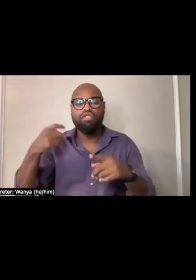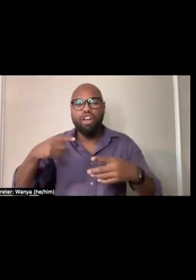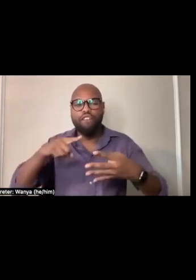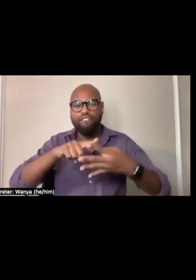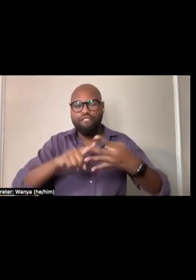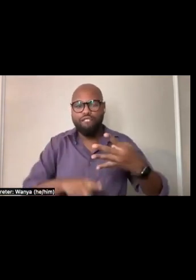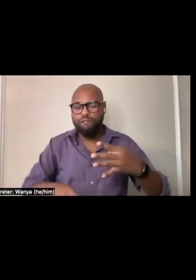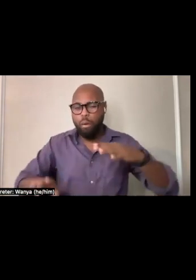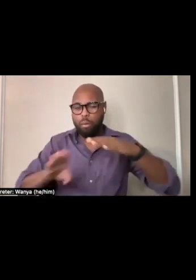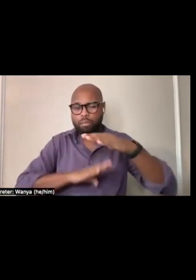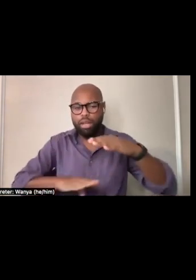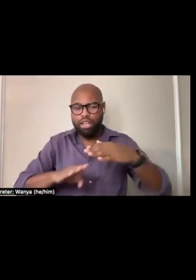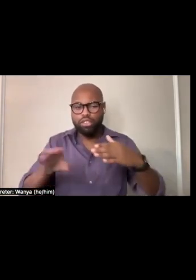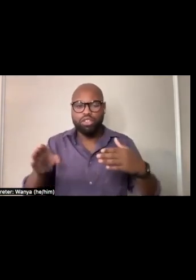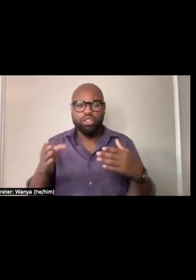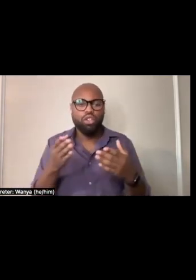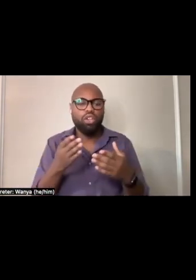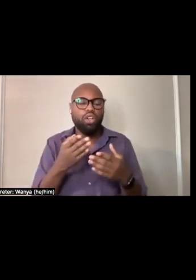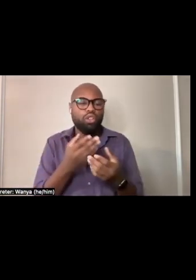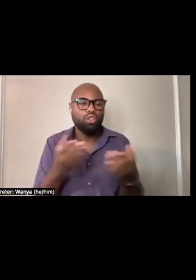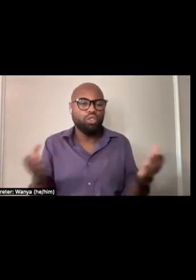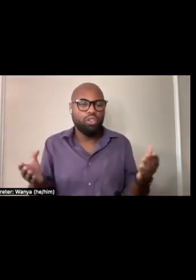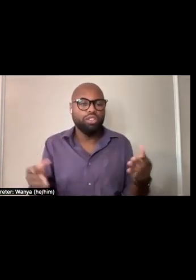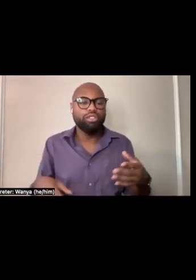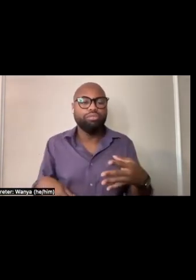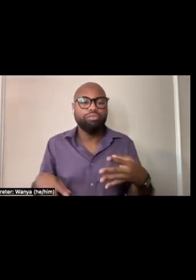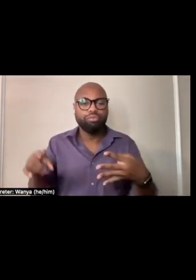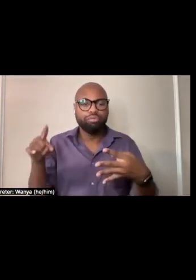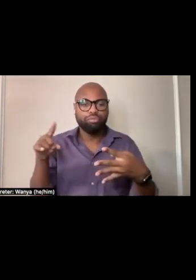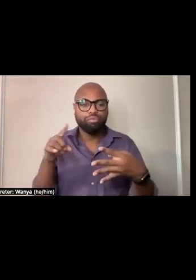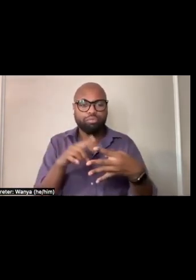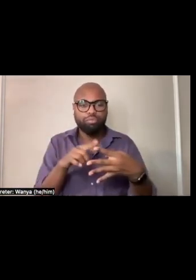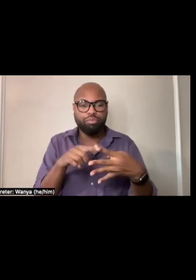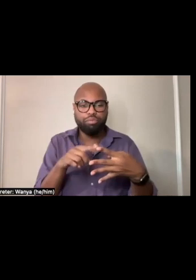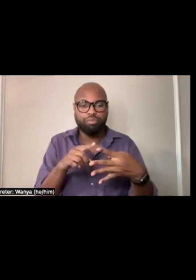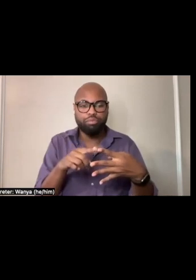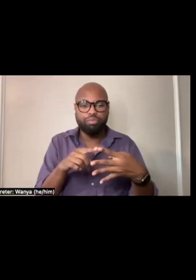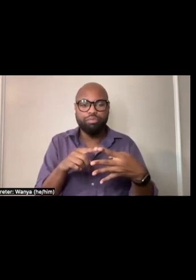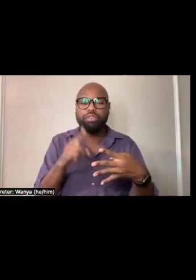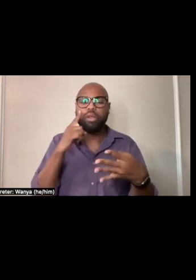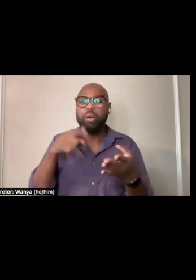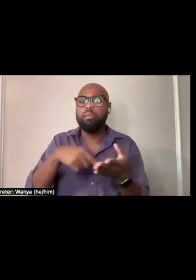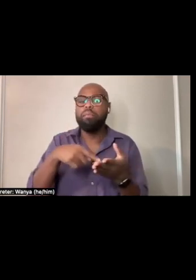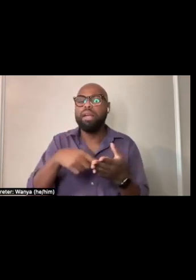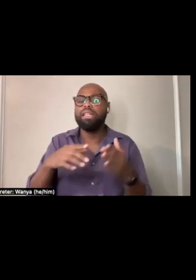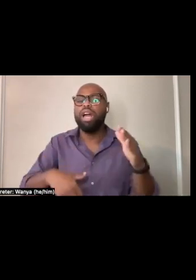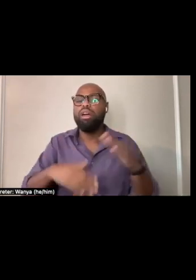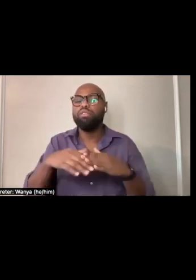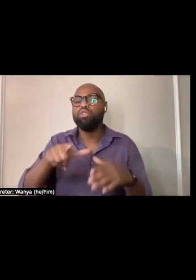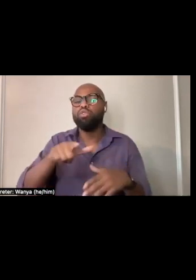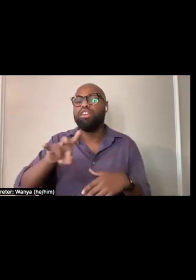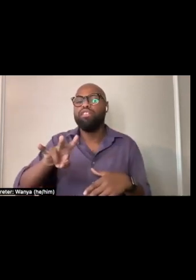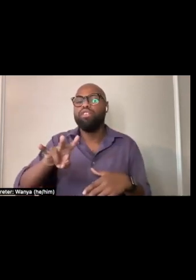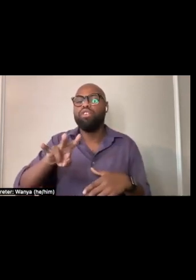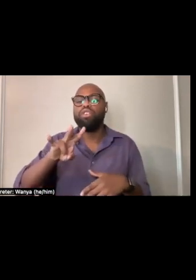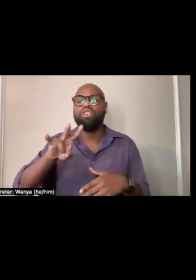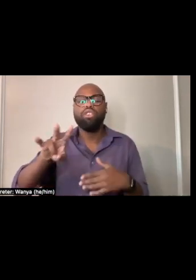Home and Community-Based Alternatives waiver, which pays for up to 24-7 personal care if needed,